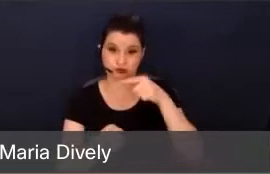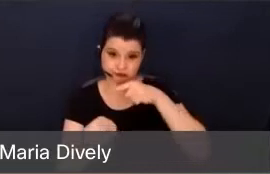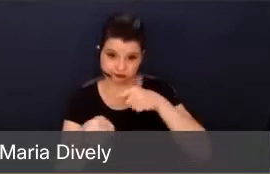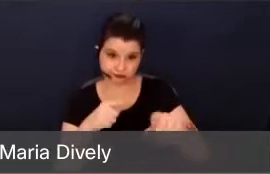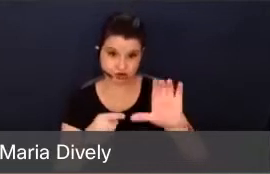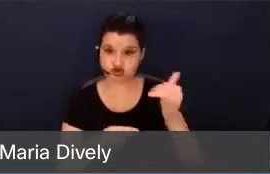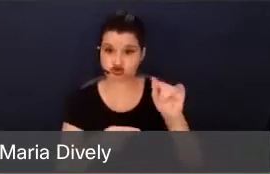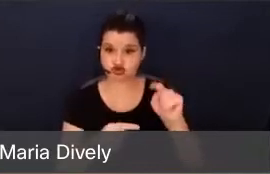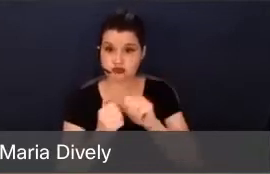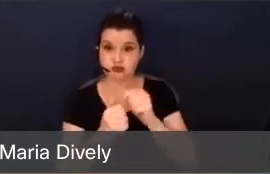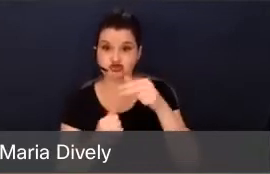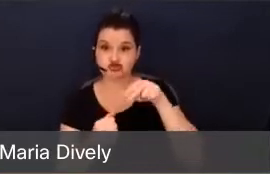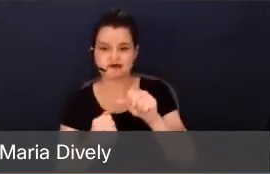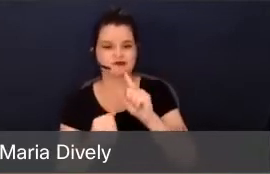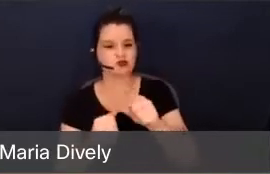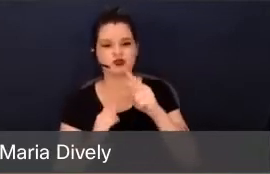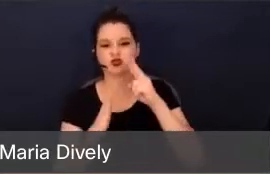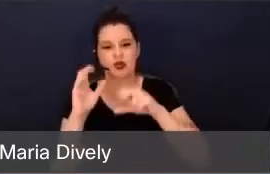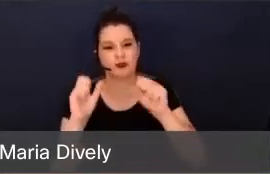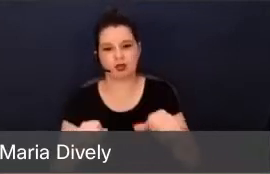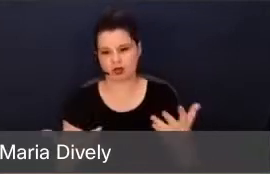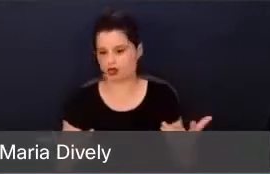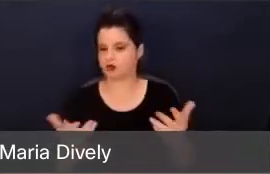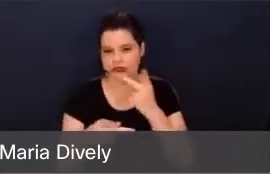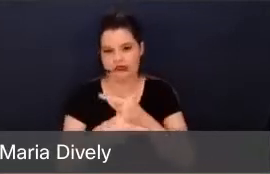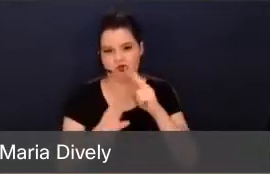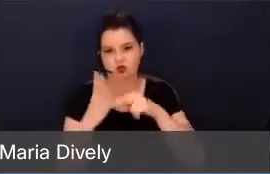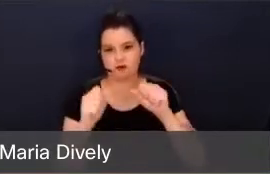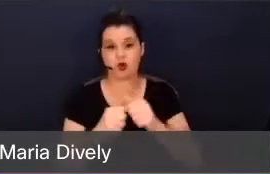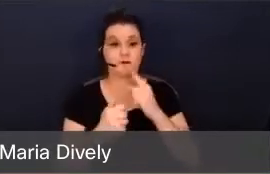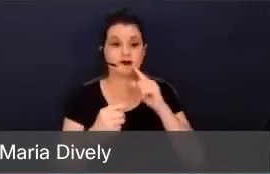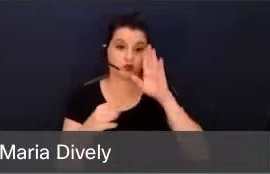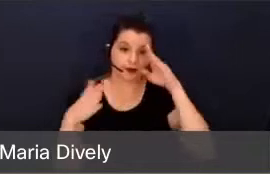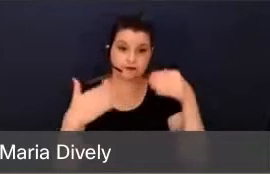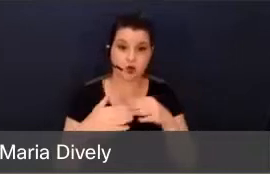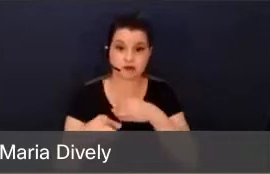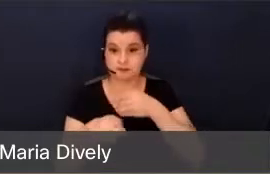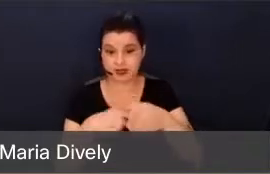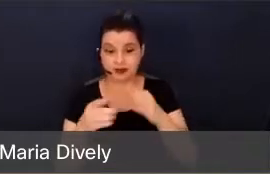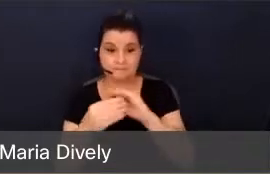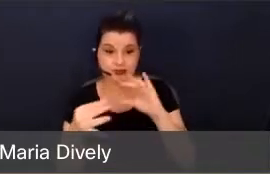and graphs is just to really keep it readable. Um, you want to make sure that you're focusing on your main message, and if there's